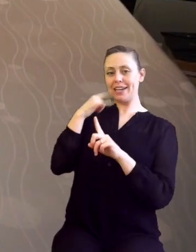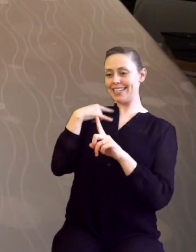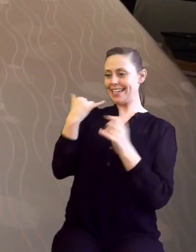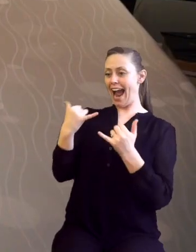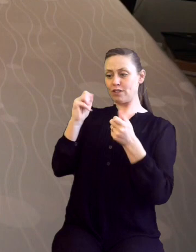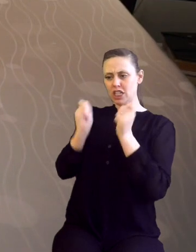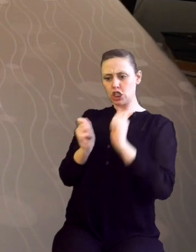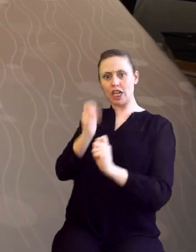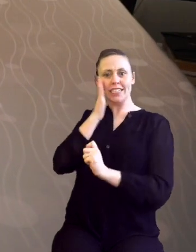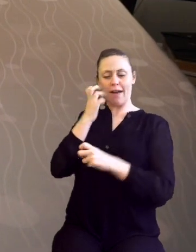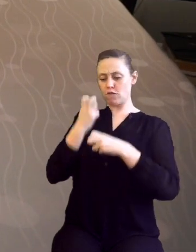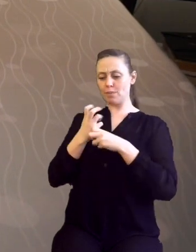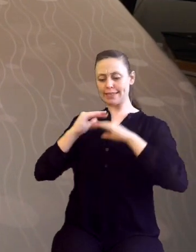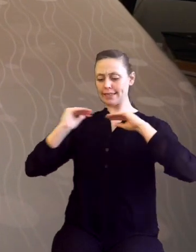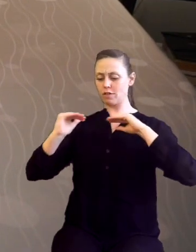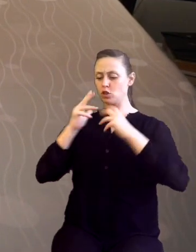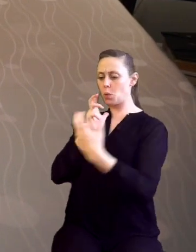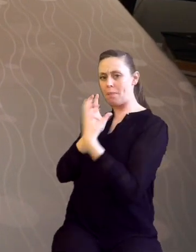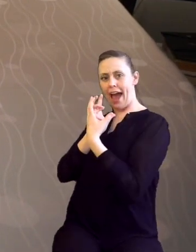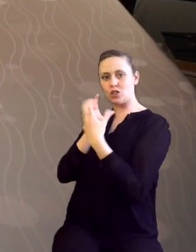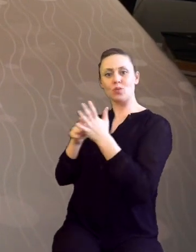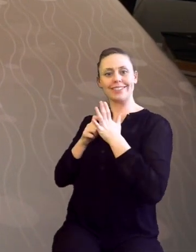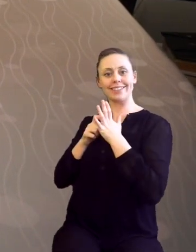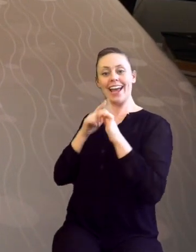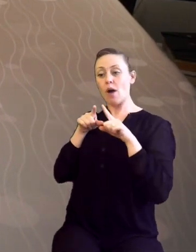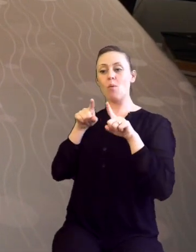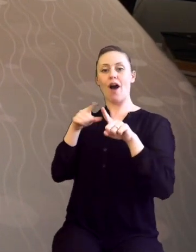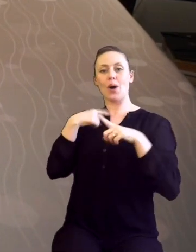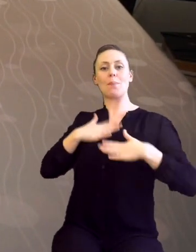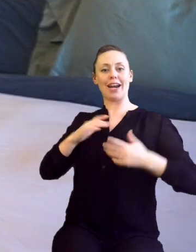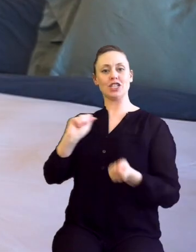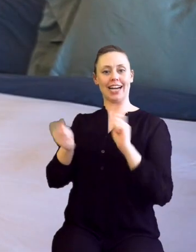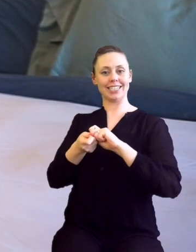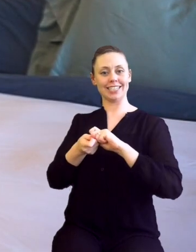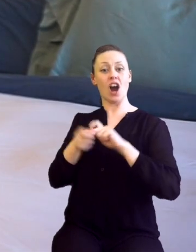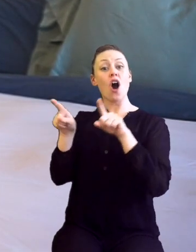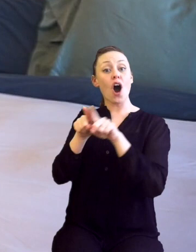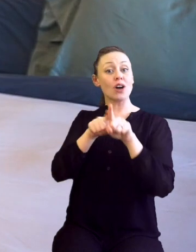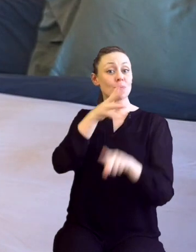her firmness levels to fit her needs as her body changes. Also, my mom, who has